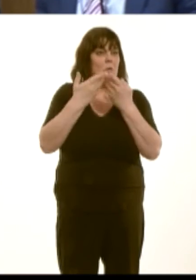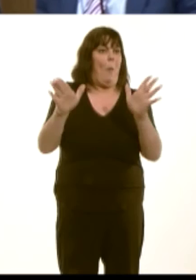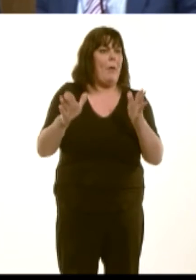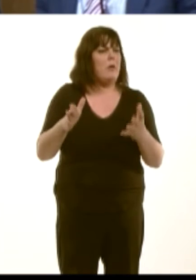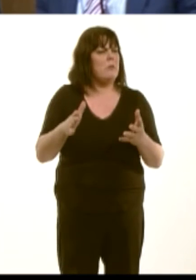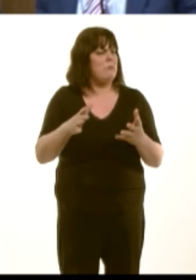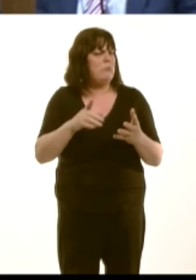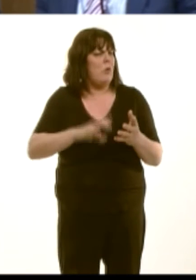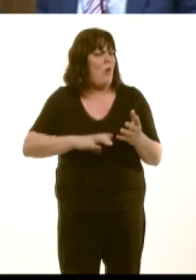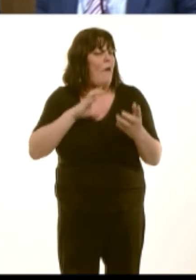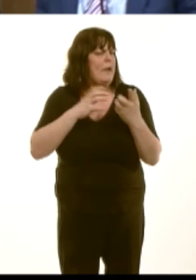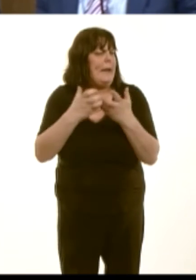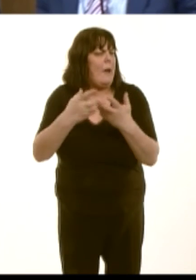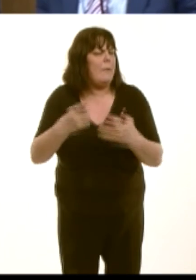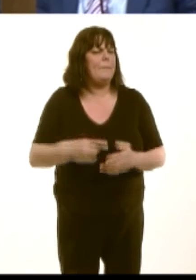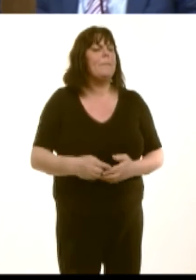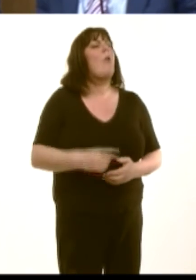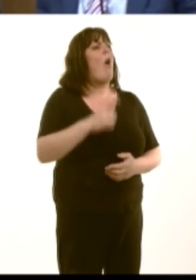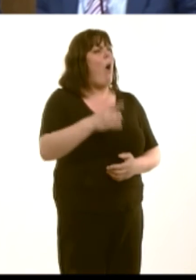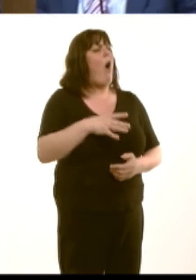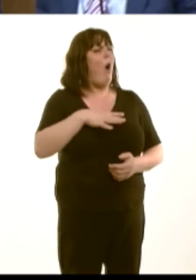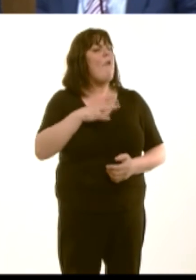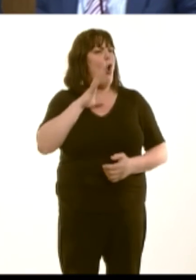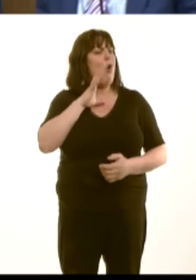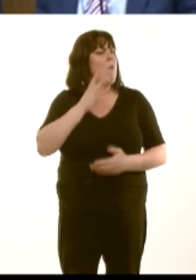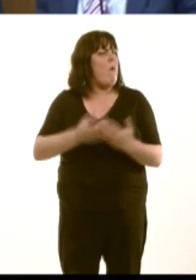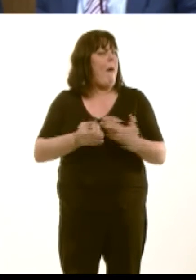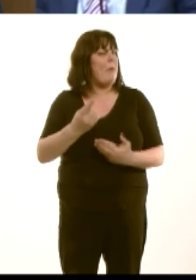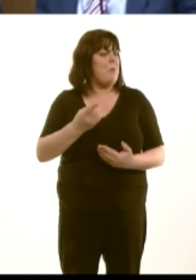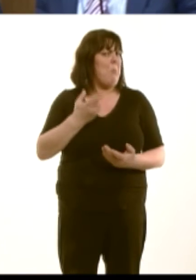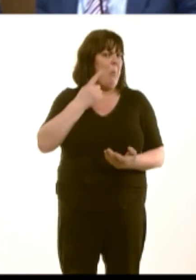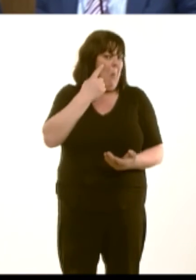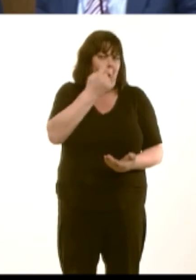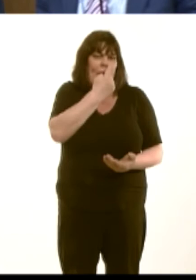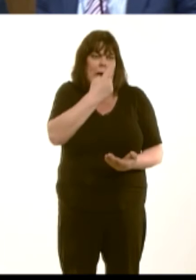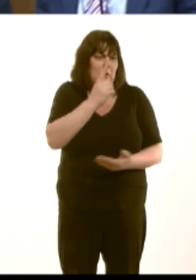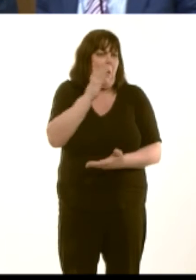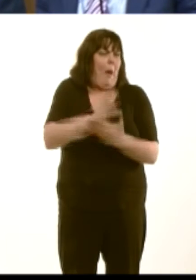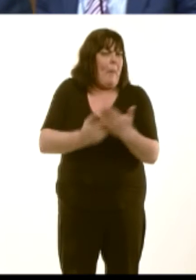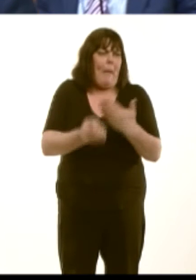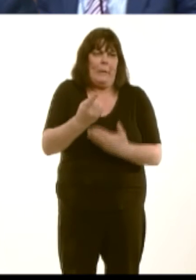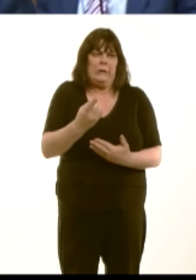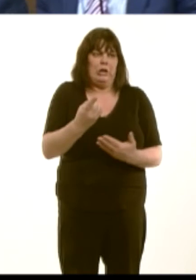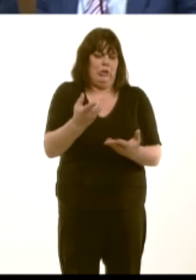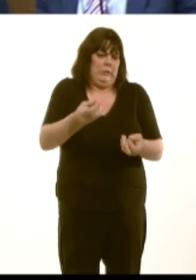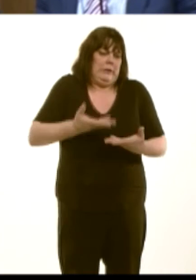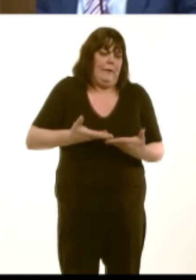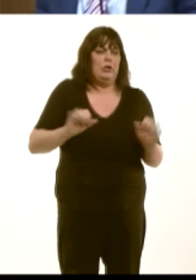Nothing, as yet, has been produced to support the allegationsóas yet. I can say, as the Member knowsóI know he tabled a number of written questions to the